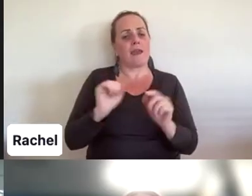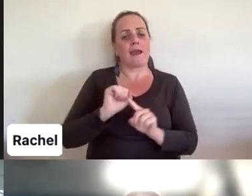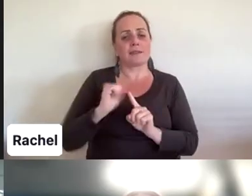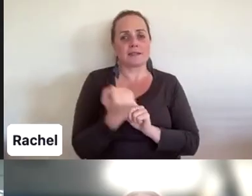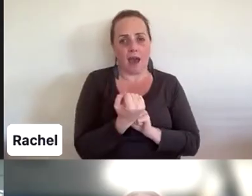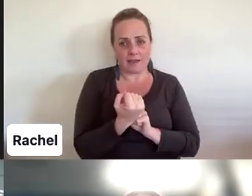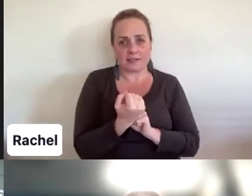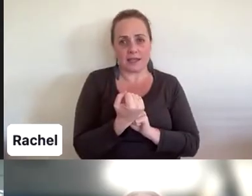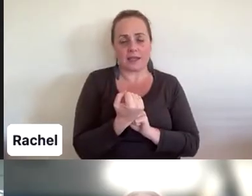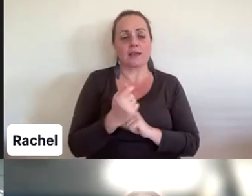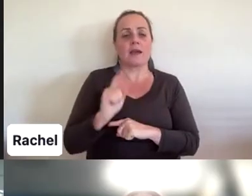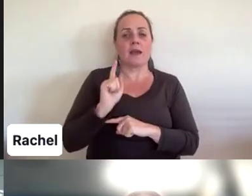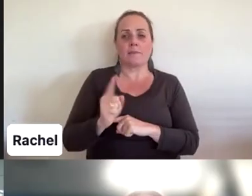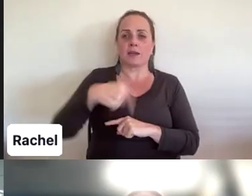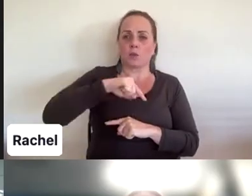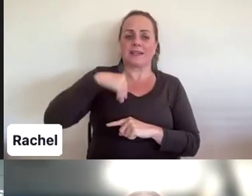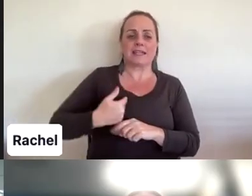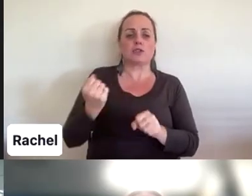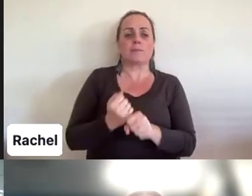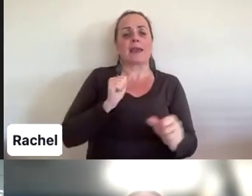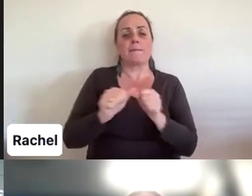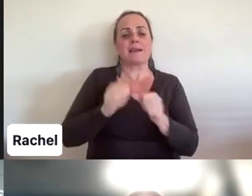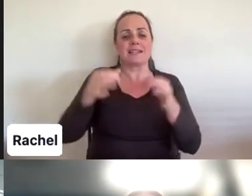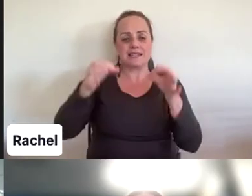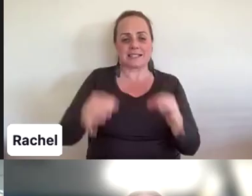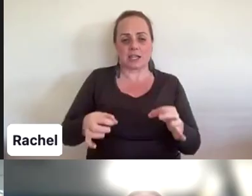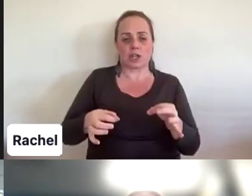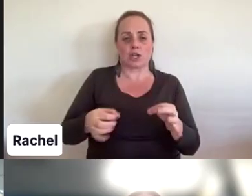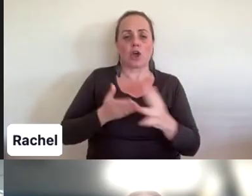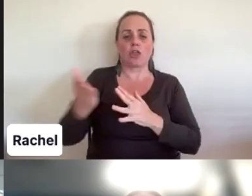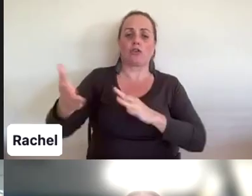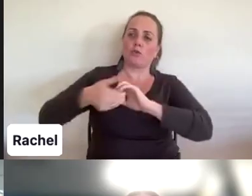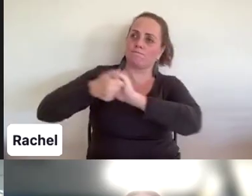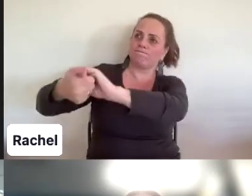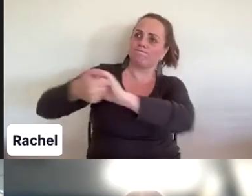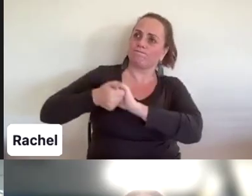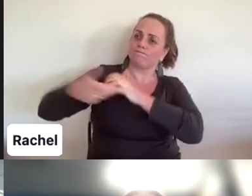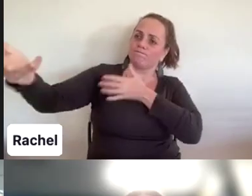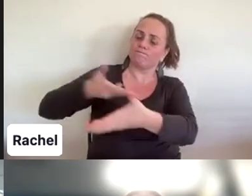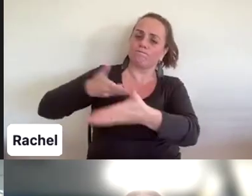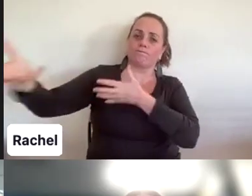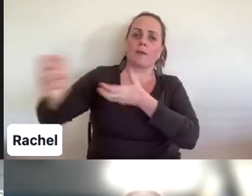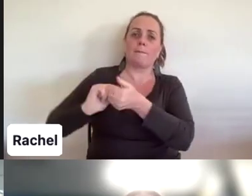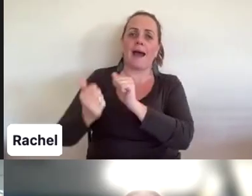we make better decisions this way. Those affected by a decision are the experts in how that decision